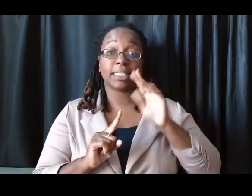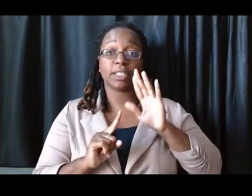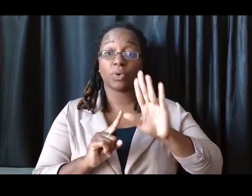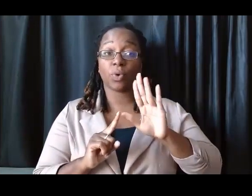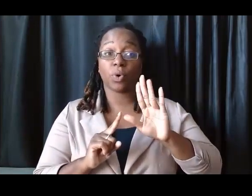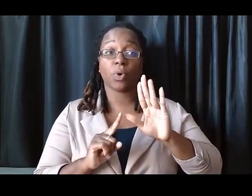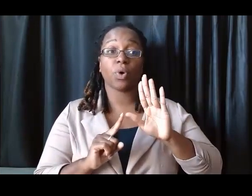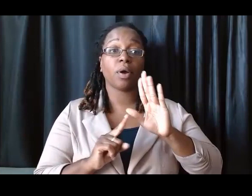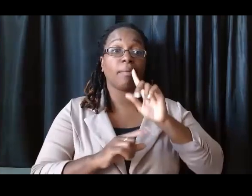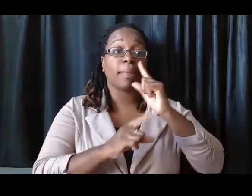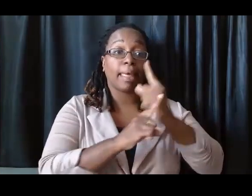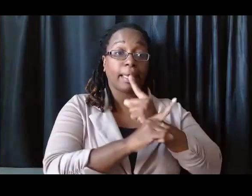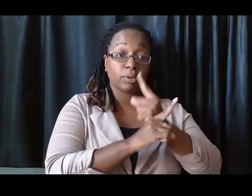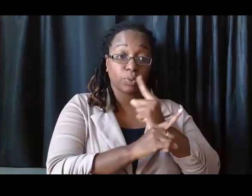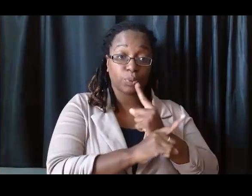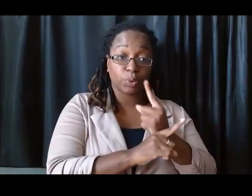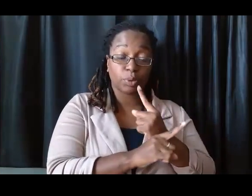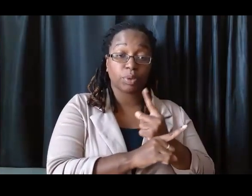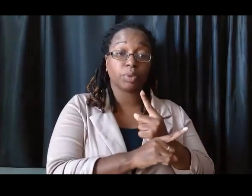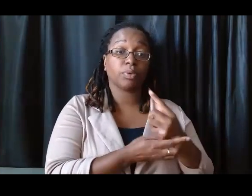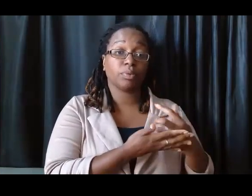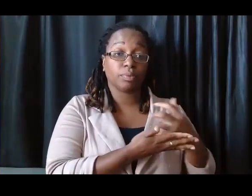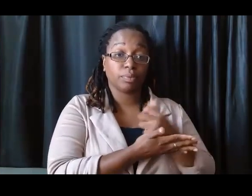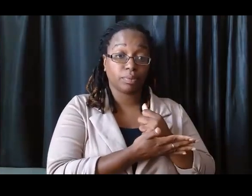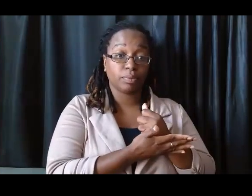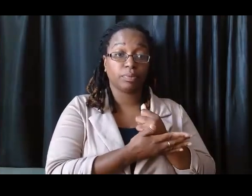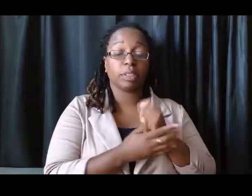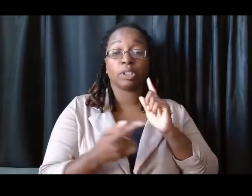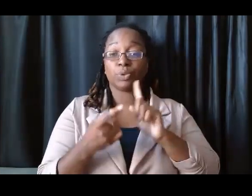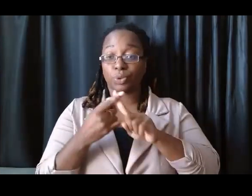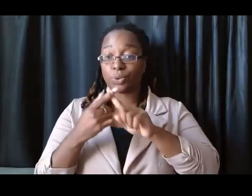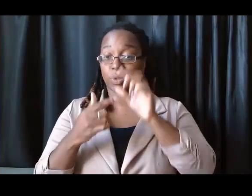net earnings from self-employment to your projected to see if there's a difference that's going to there.